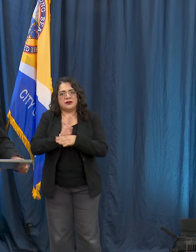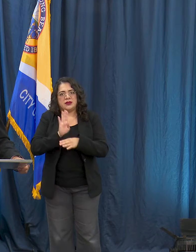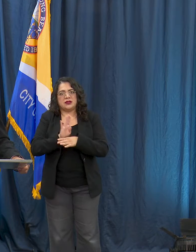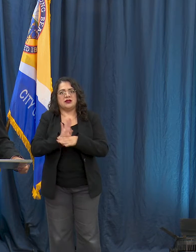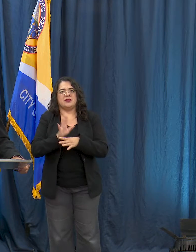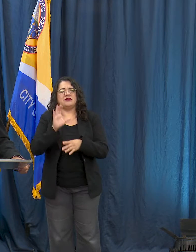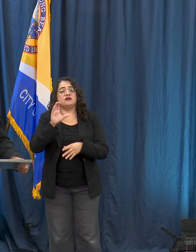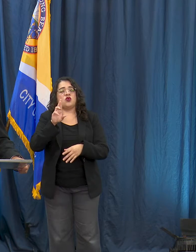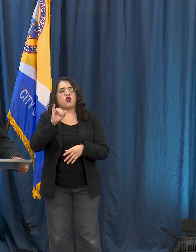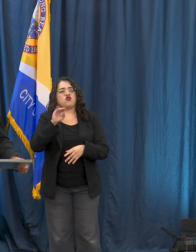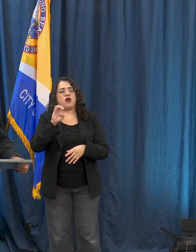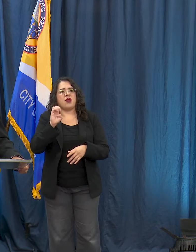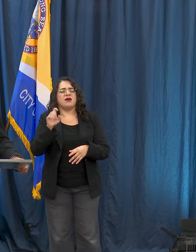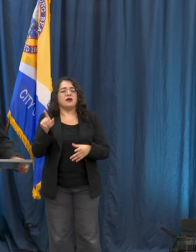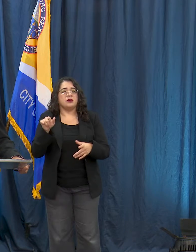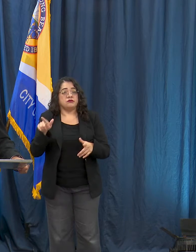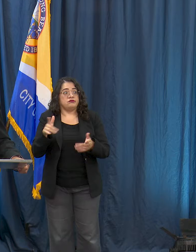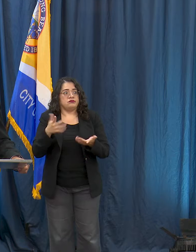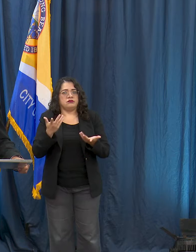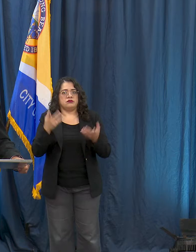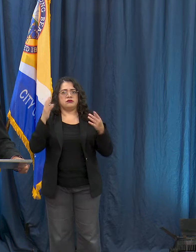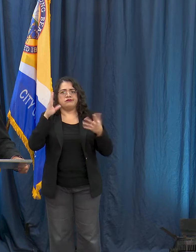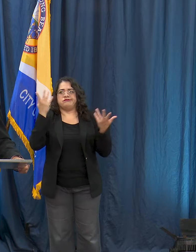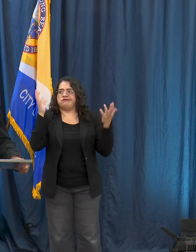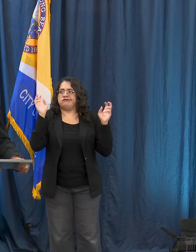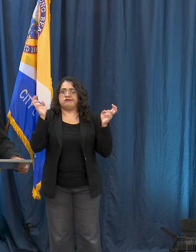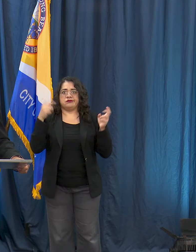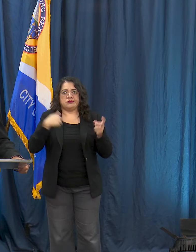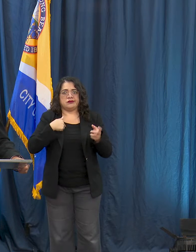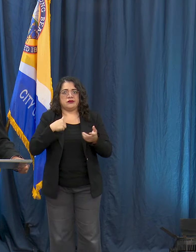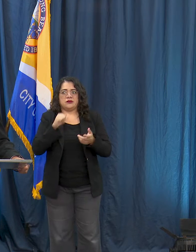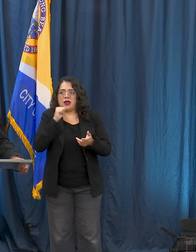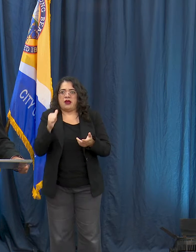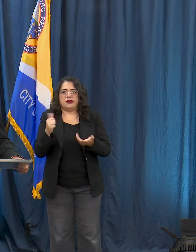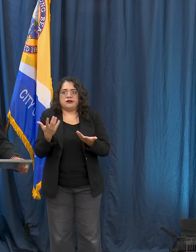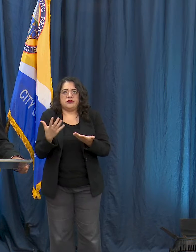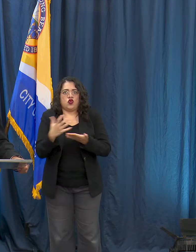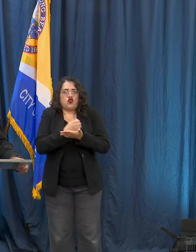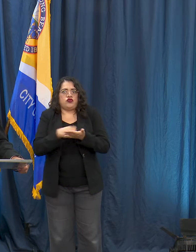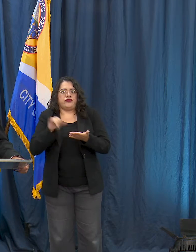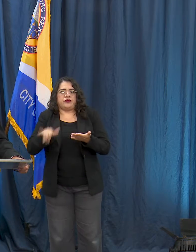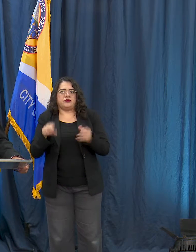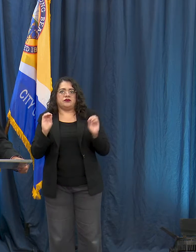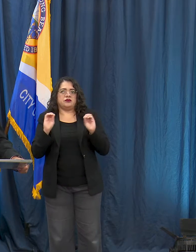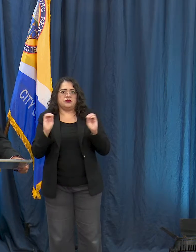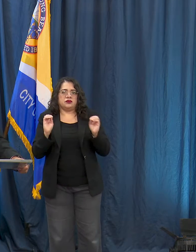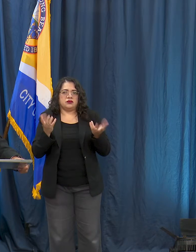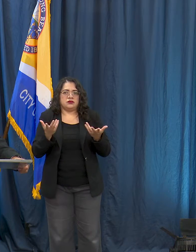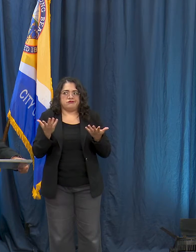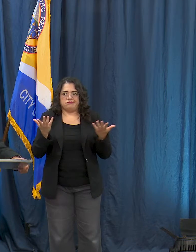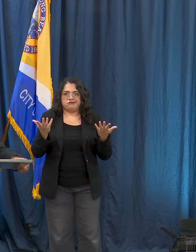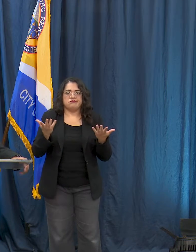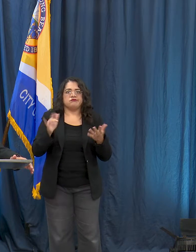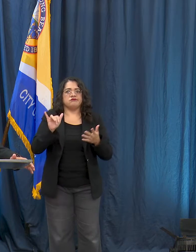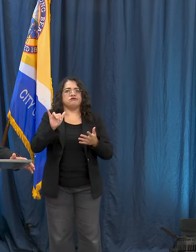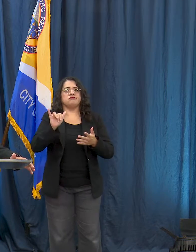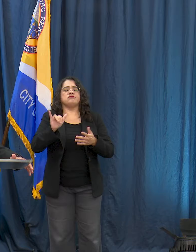that happened to them. We know that of course a vast majority of that protest was very peaceful.